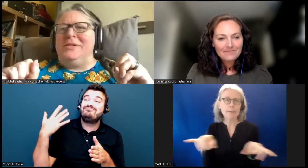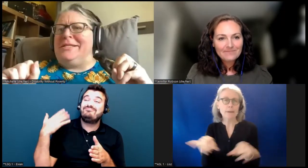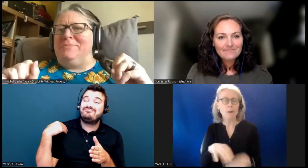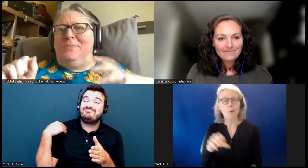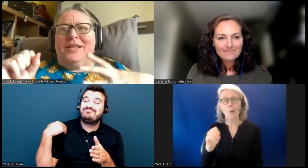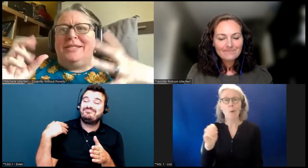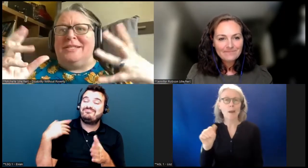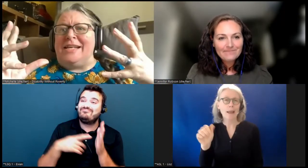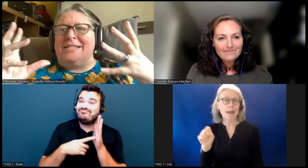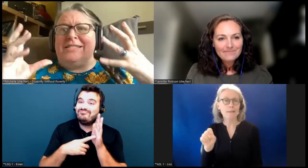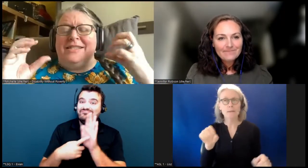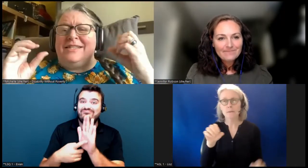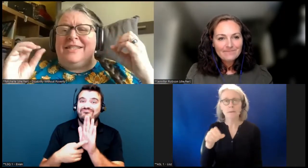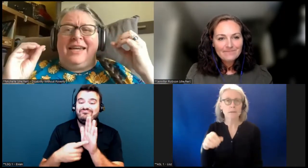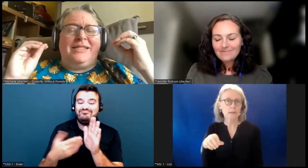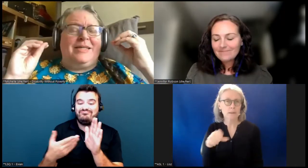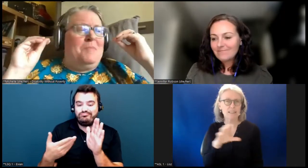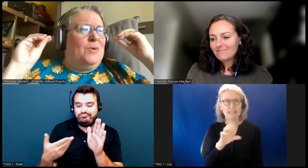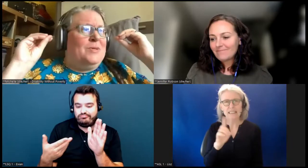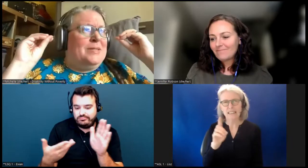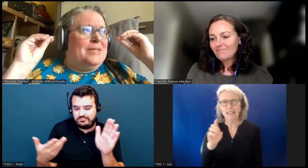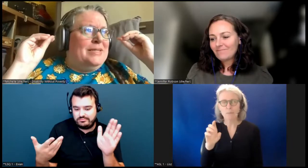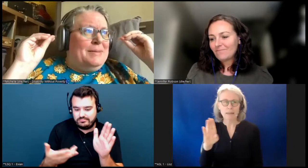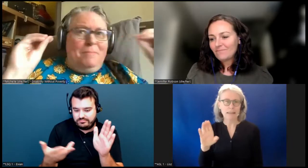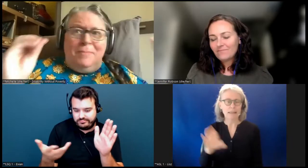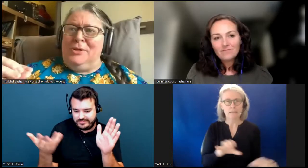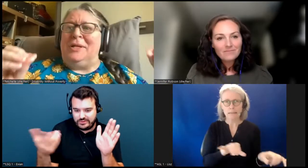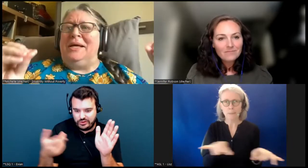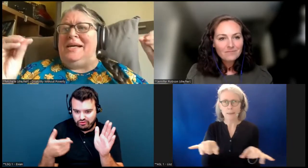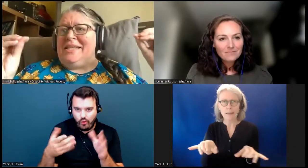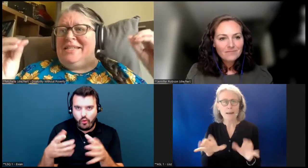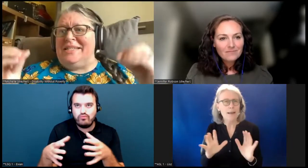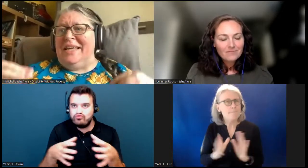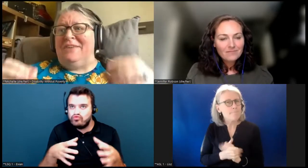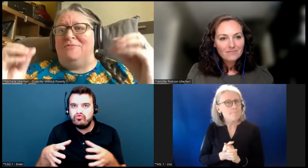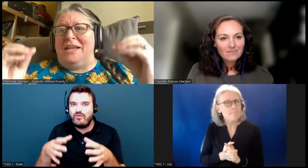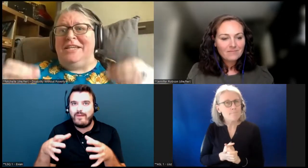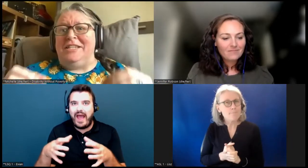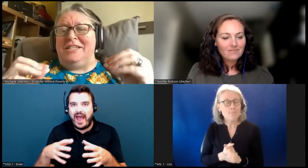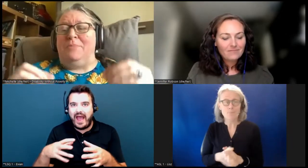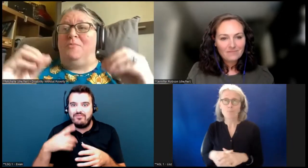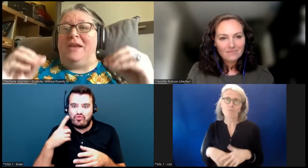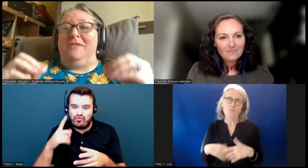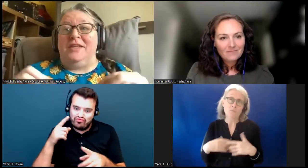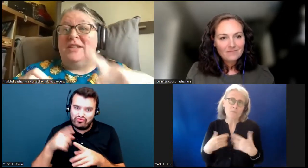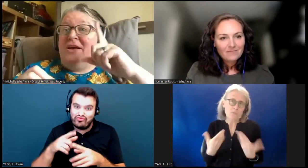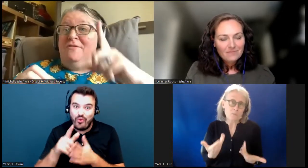OAS, GIS. THIS IS THAT -- THAT IS THE MOST SIMPLE AS I SEE IT RELATIONSHIP OF BENEFITS.